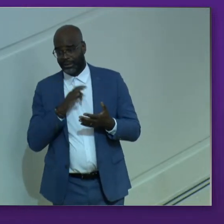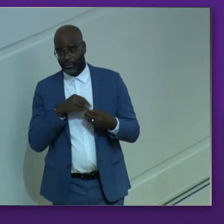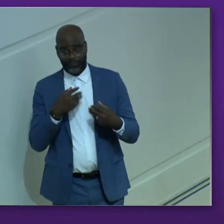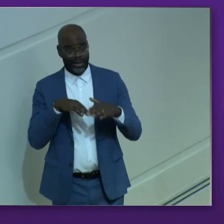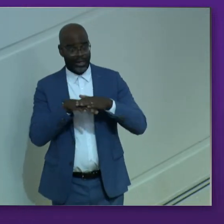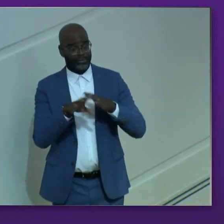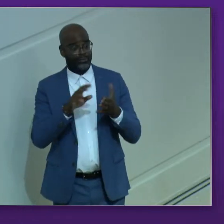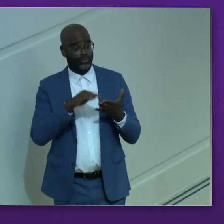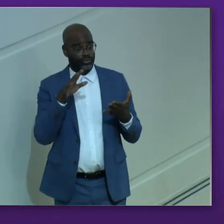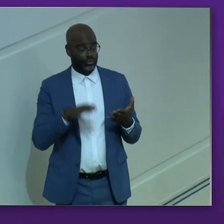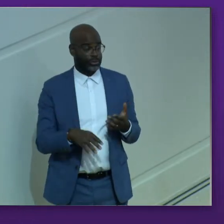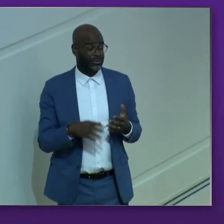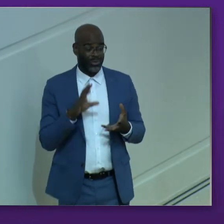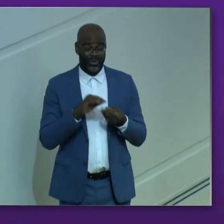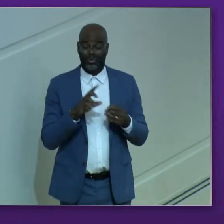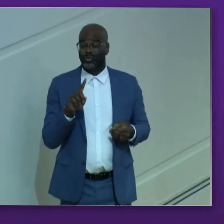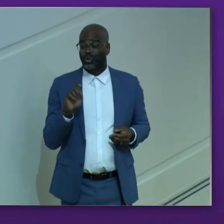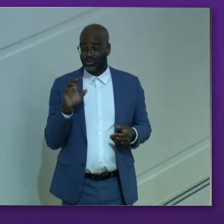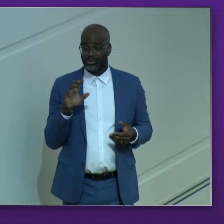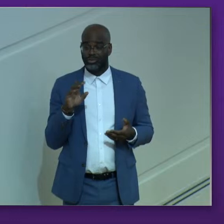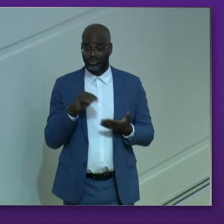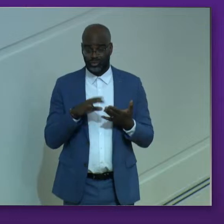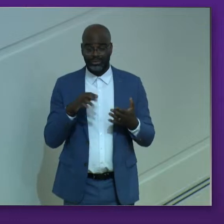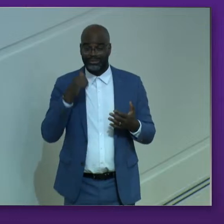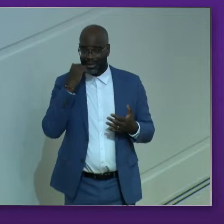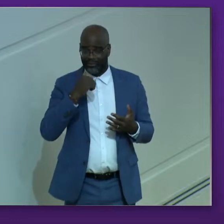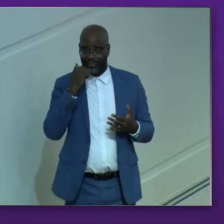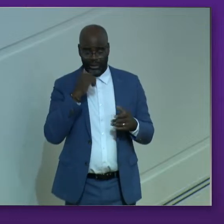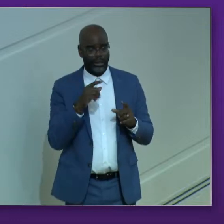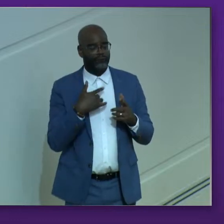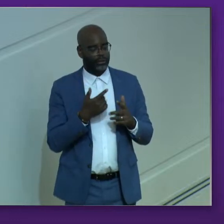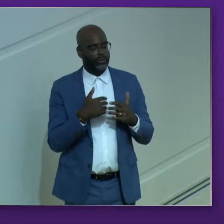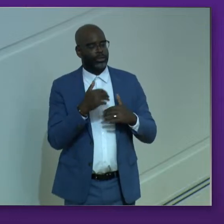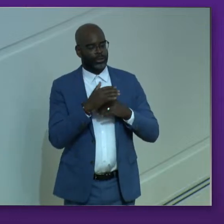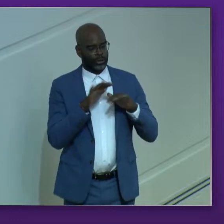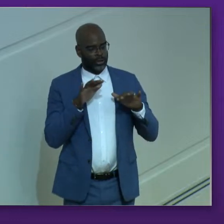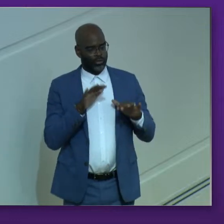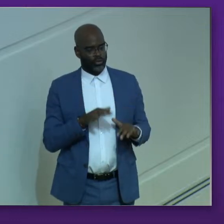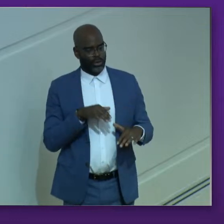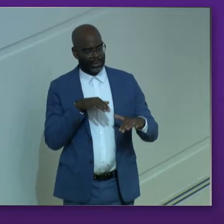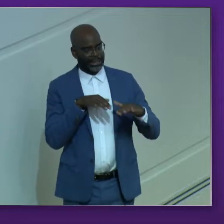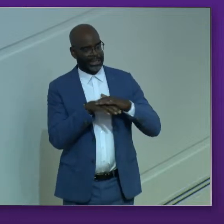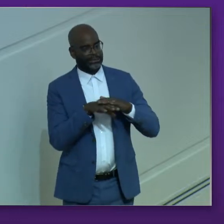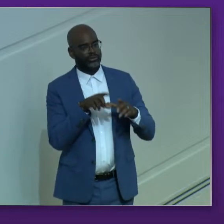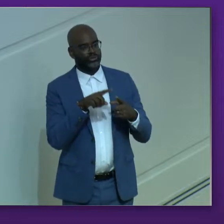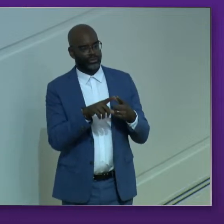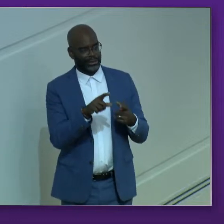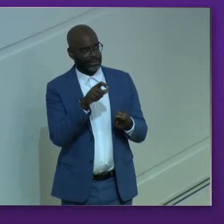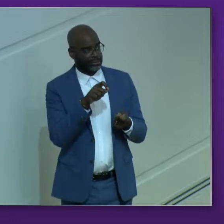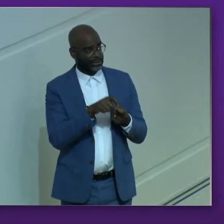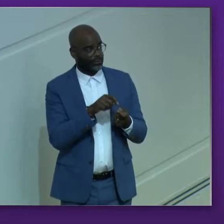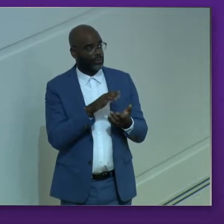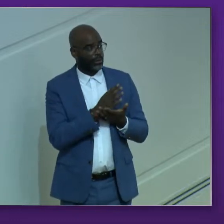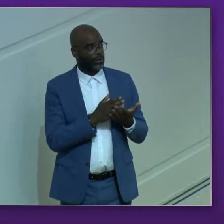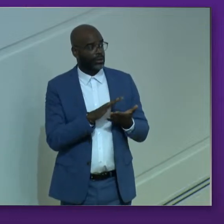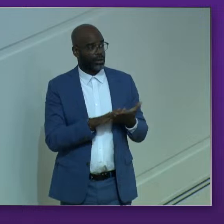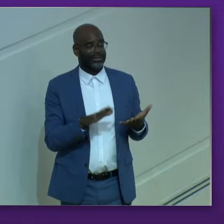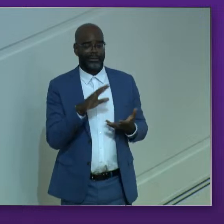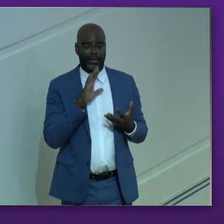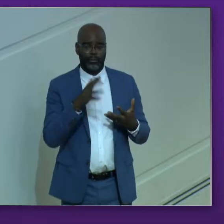CHALLENGES SUCH AS CONSTRUCTION